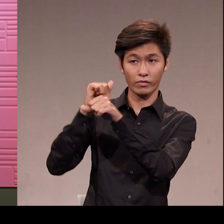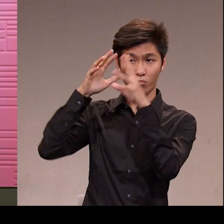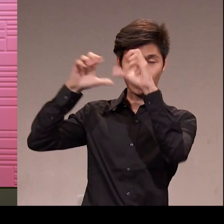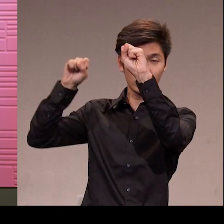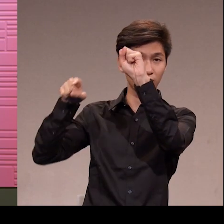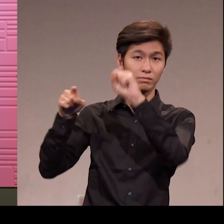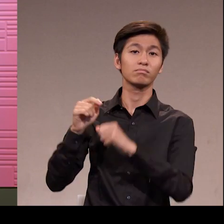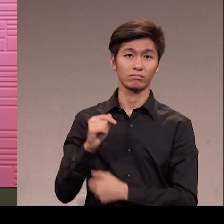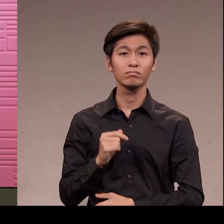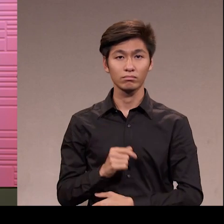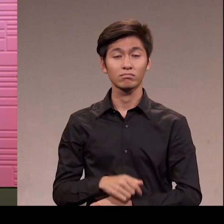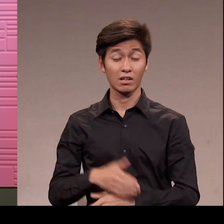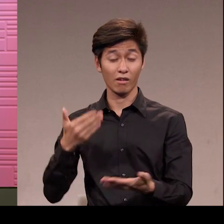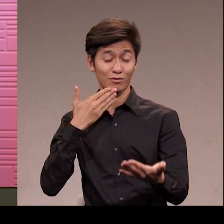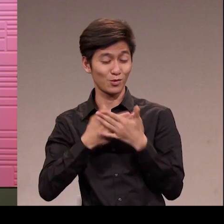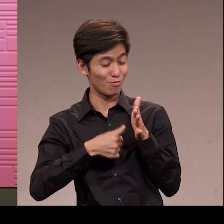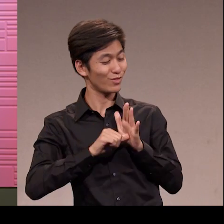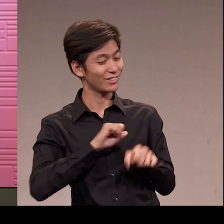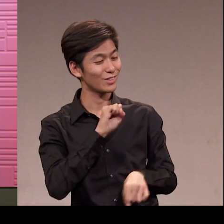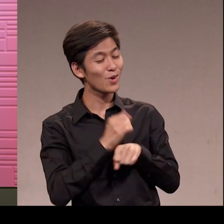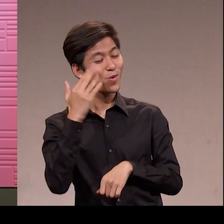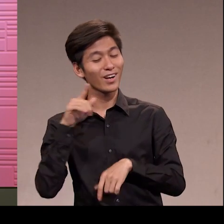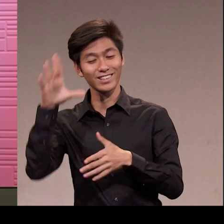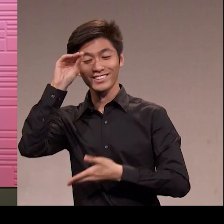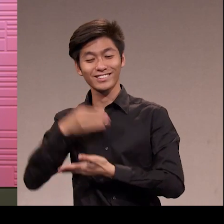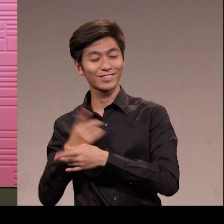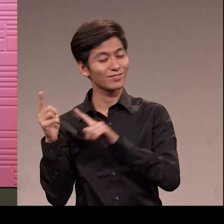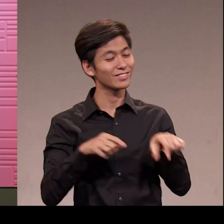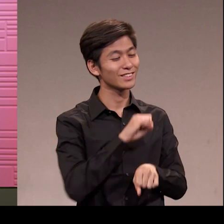of Singapore because his sons have studied in Singapore before.